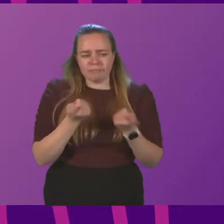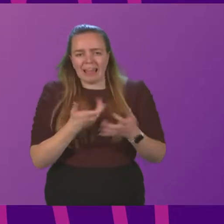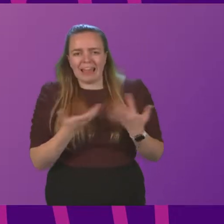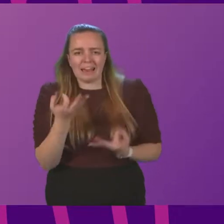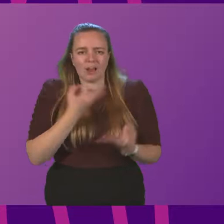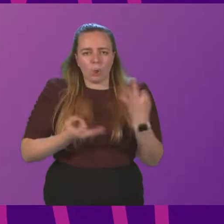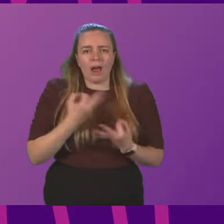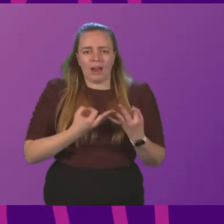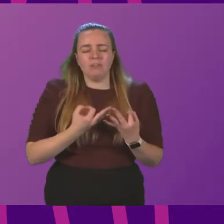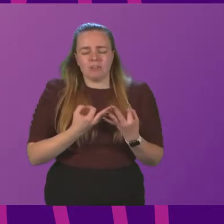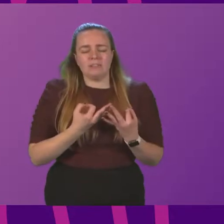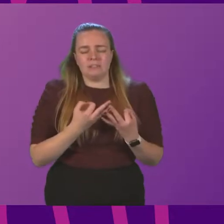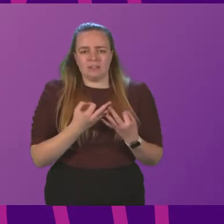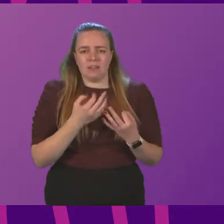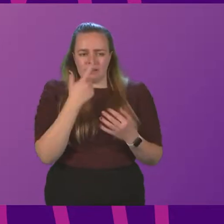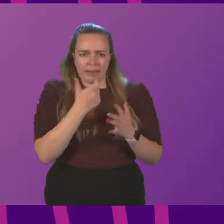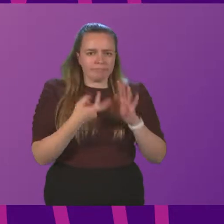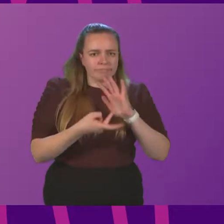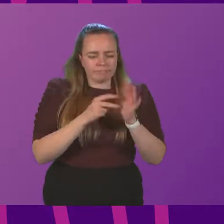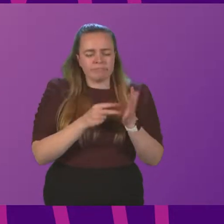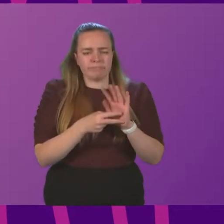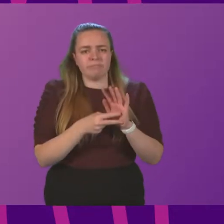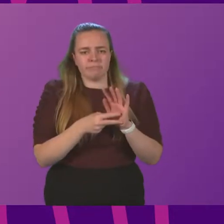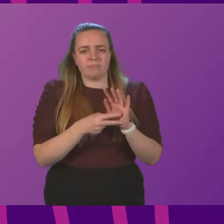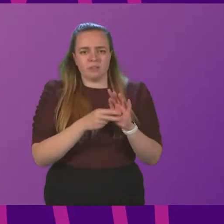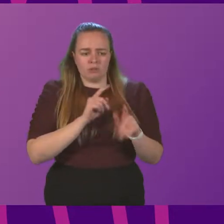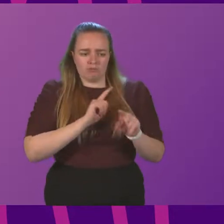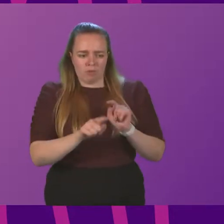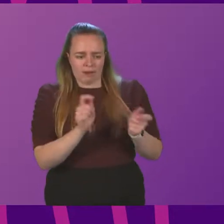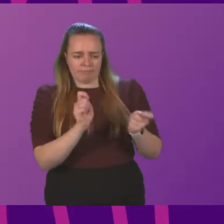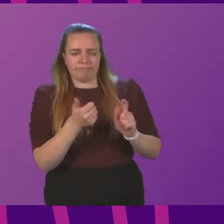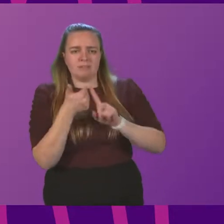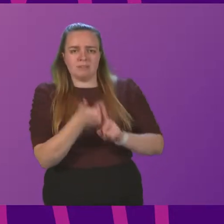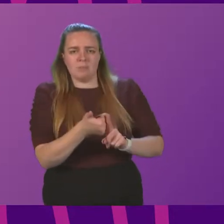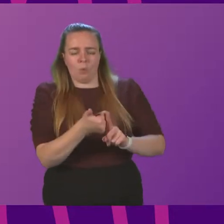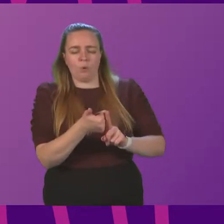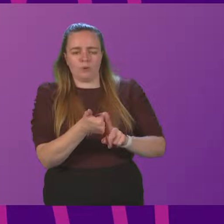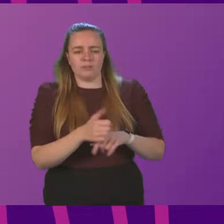that come their way, and arrangements can usually be made to accommodate people if